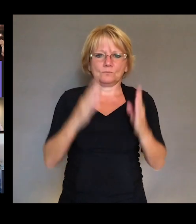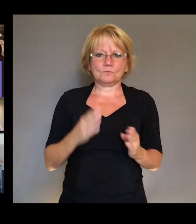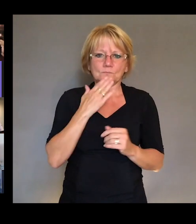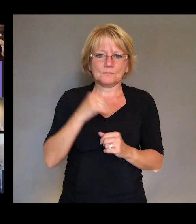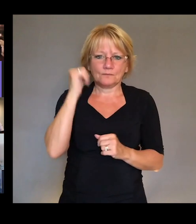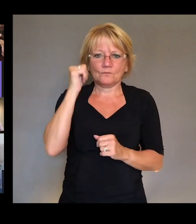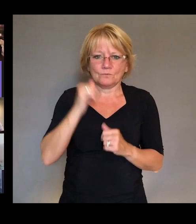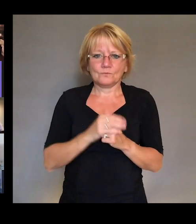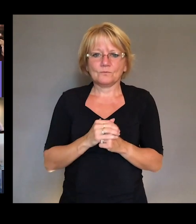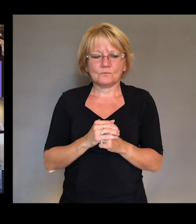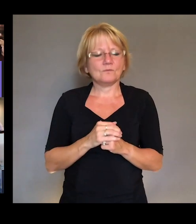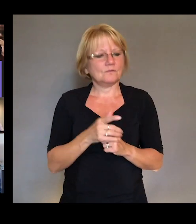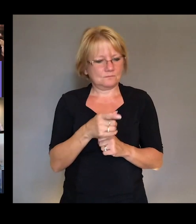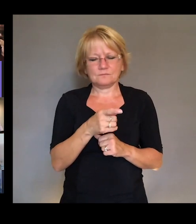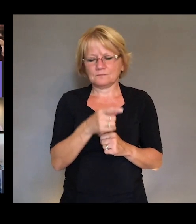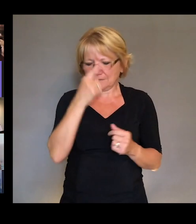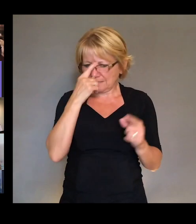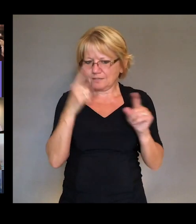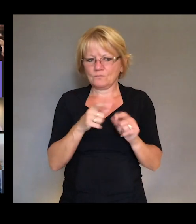And trust me, I hear you, Dr. Butts,